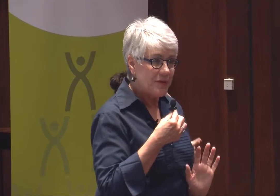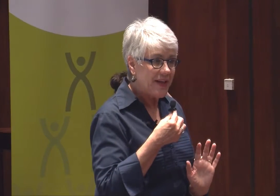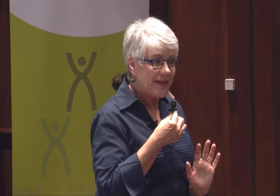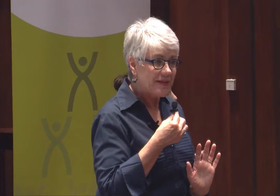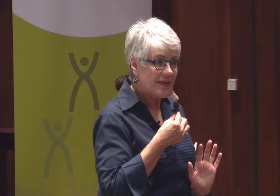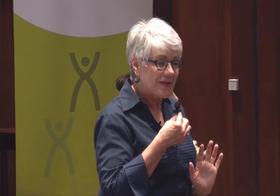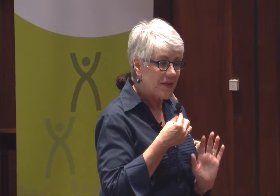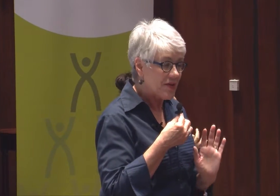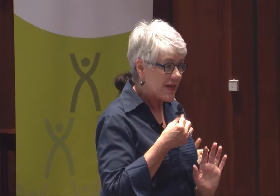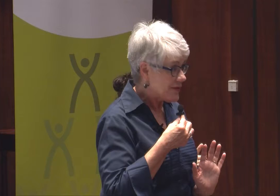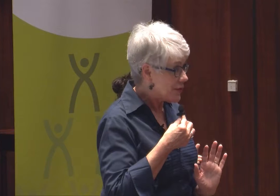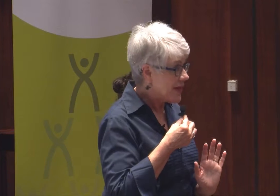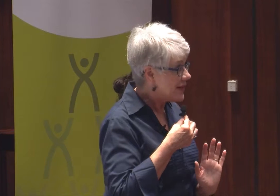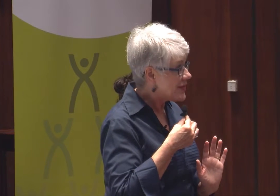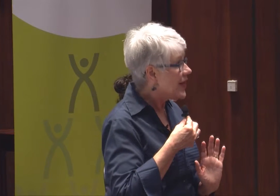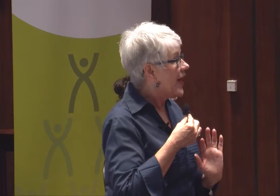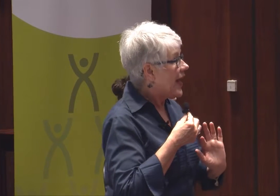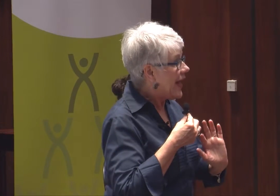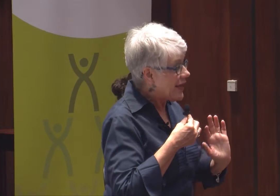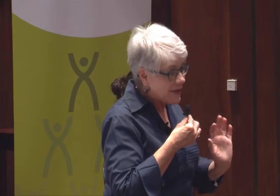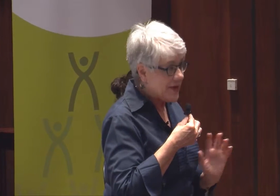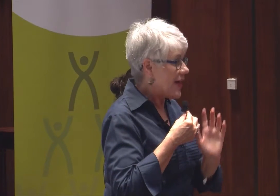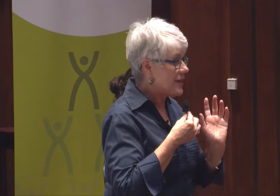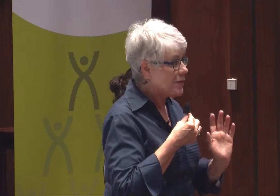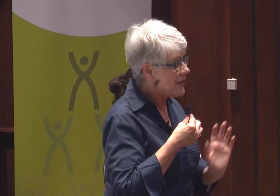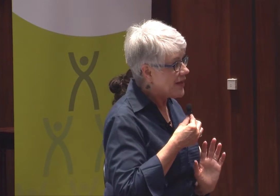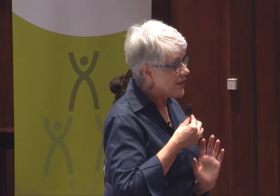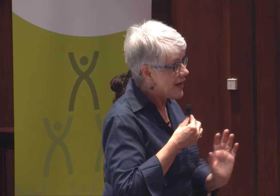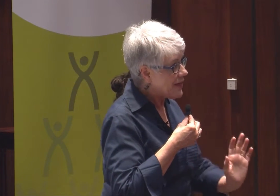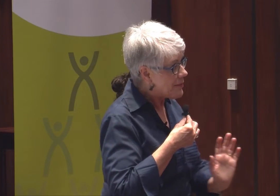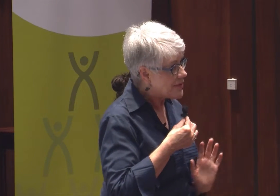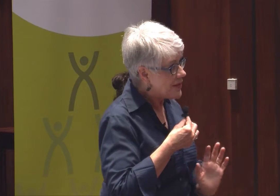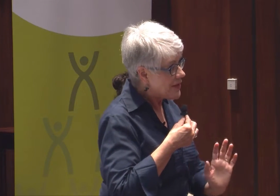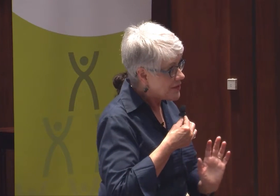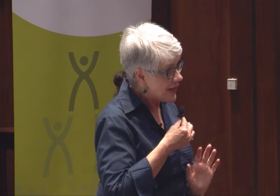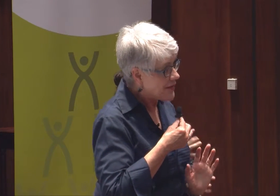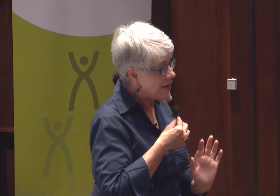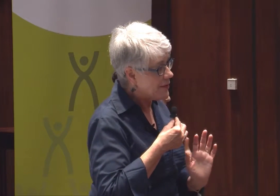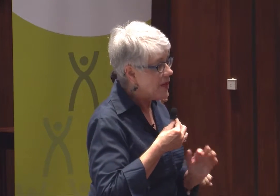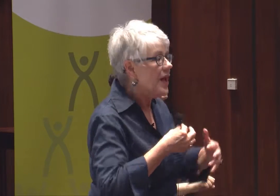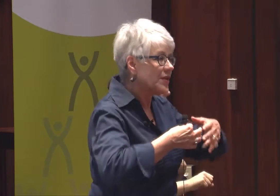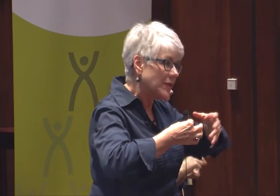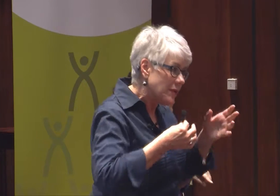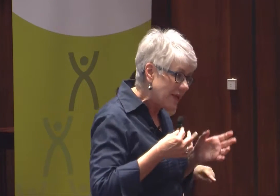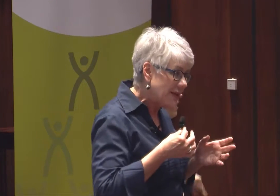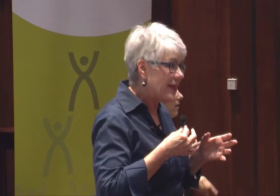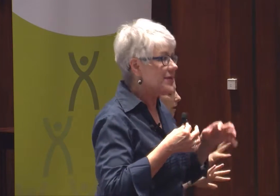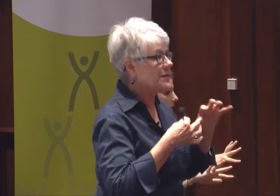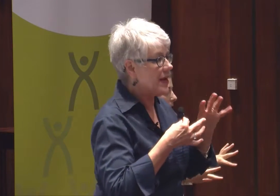weeks or those last few months. And when they're out of the womb, they don't have the opportunity to do that the way they would. So we would build nests around